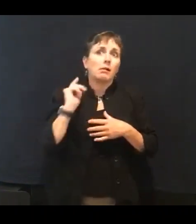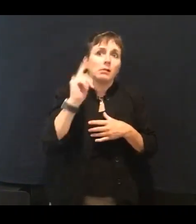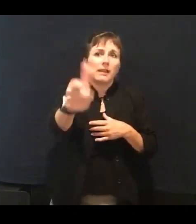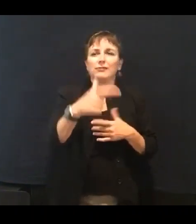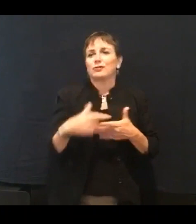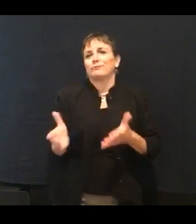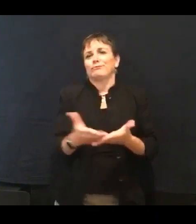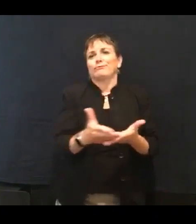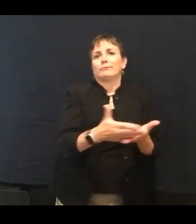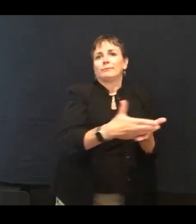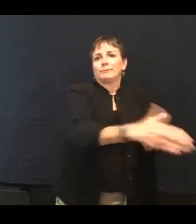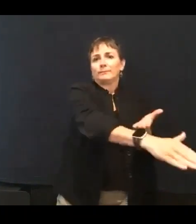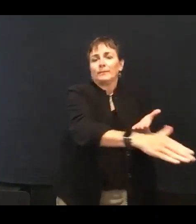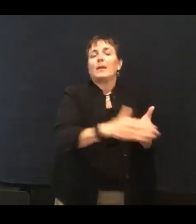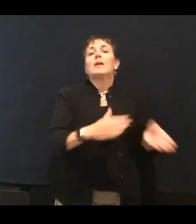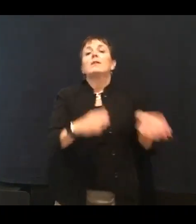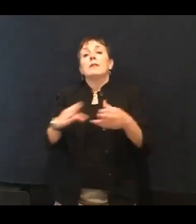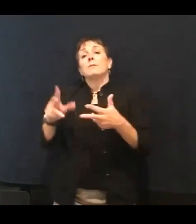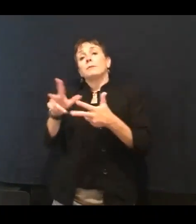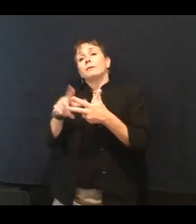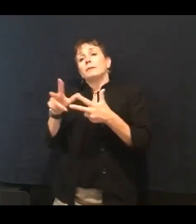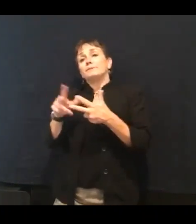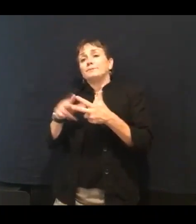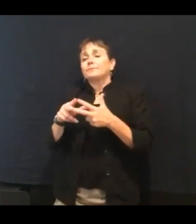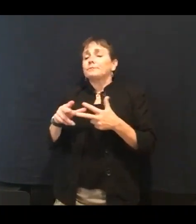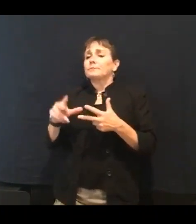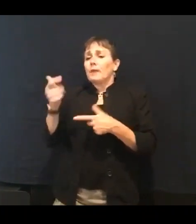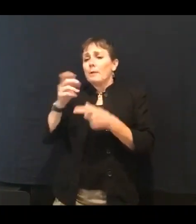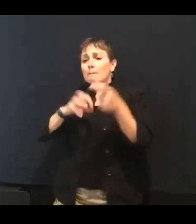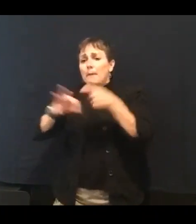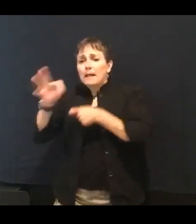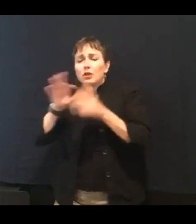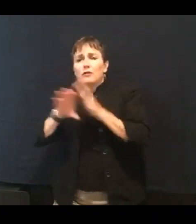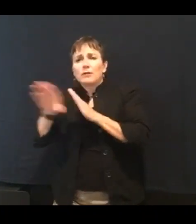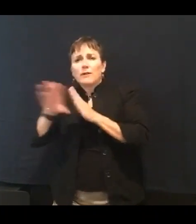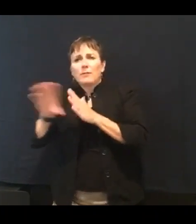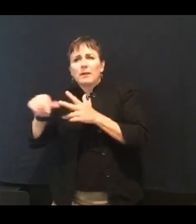small molecule development both showed promise and a more desirable timeline for getting to